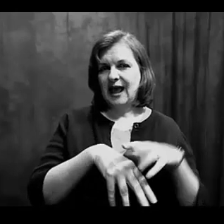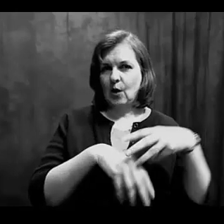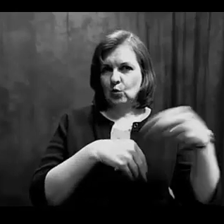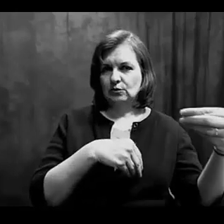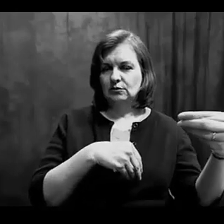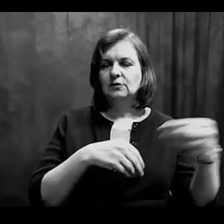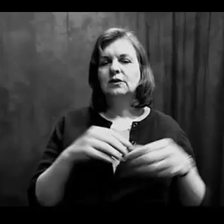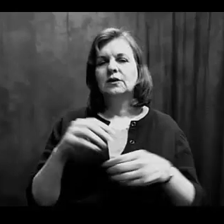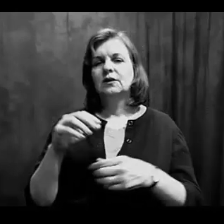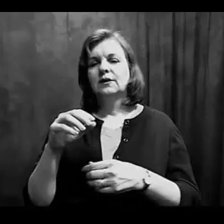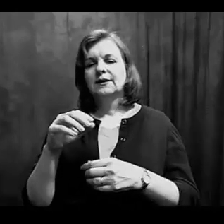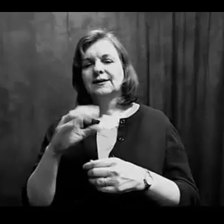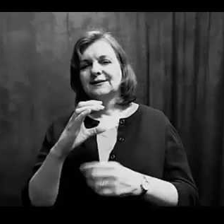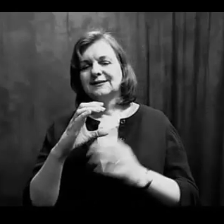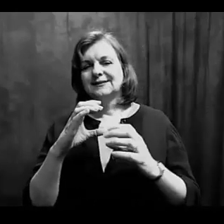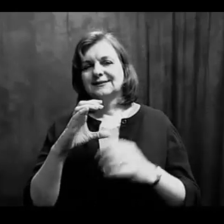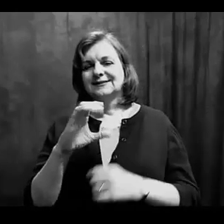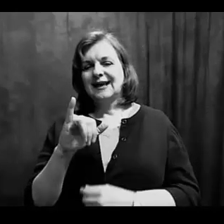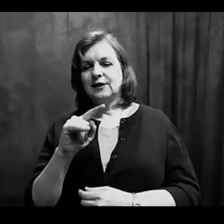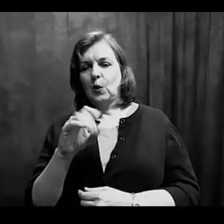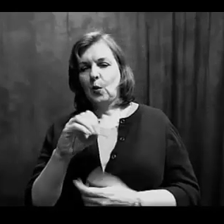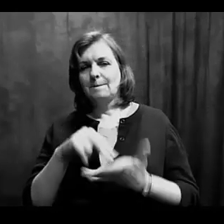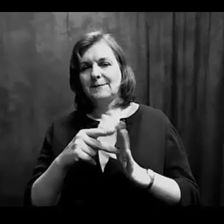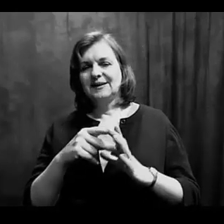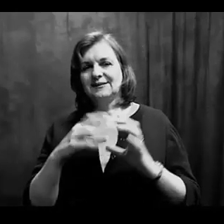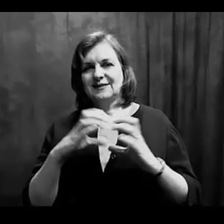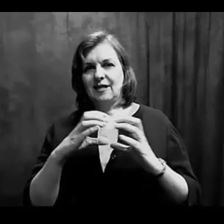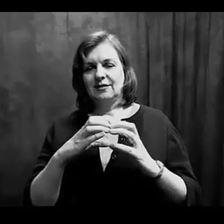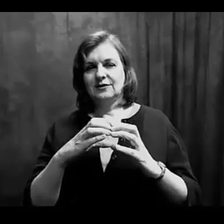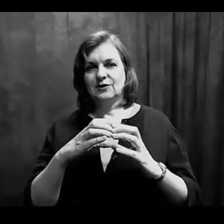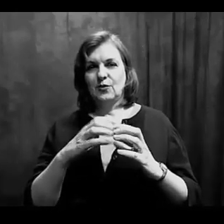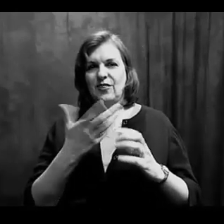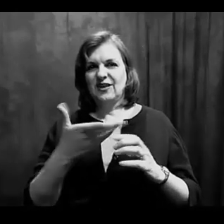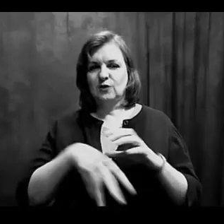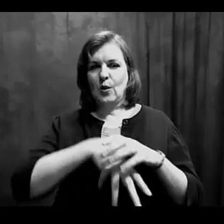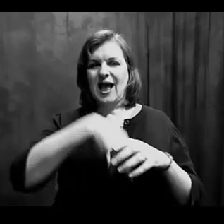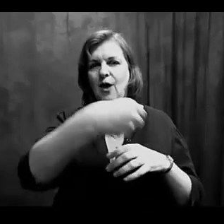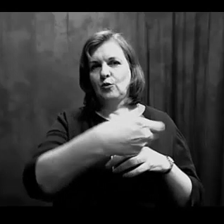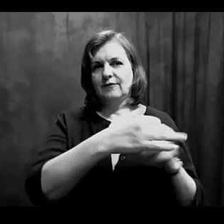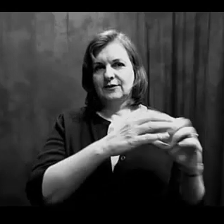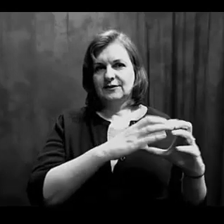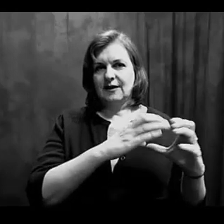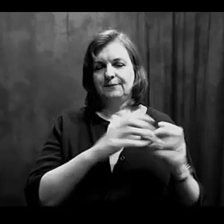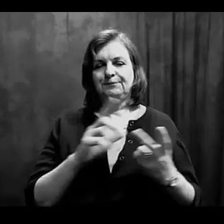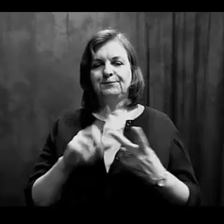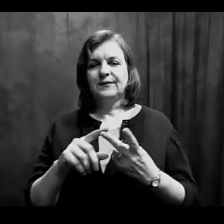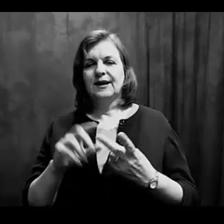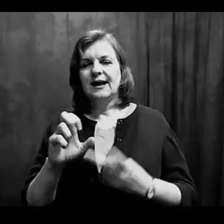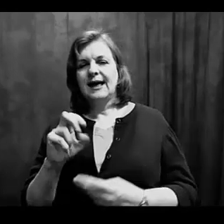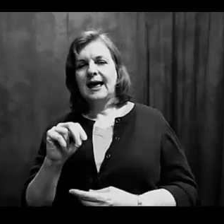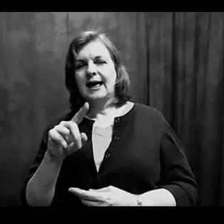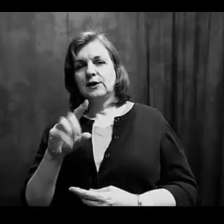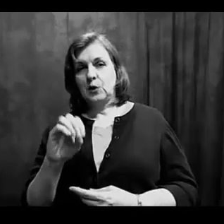"cytosis" is cell so moving things out of the cell endocytosis